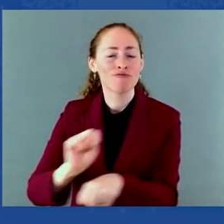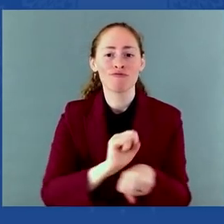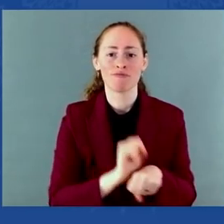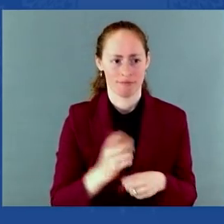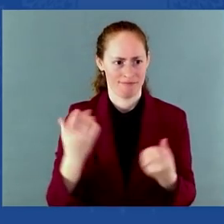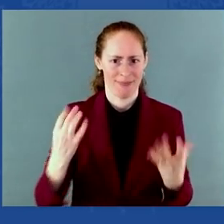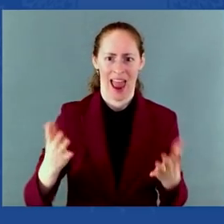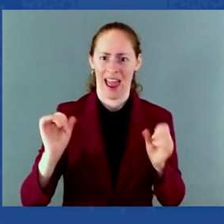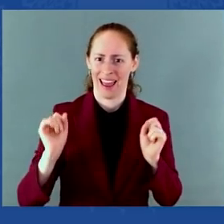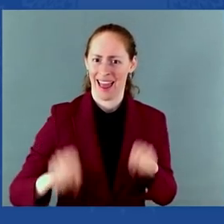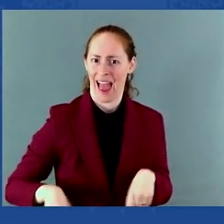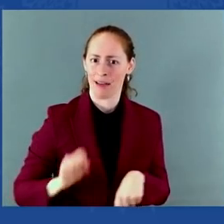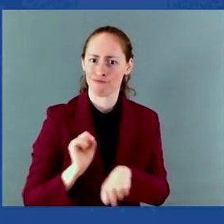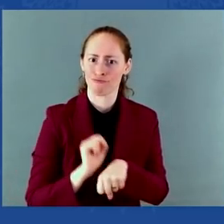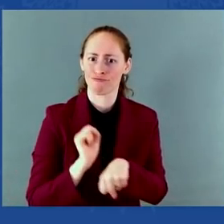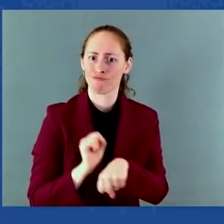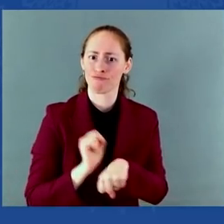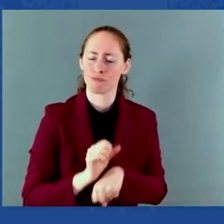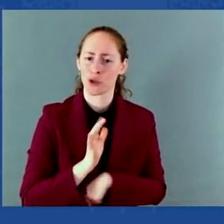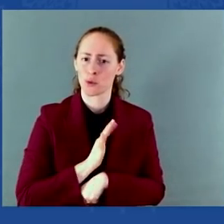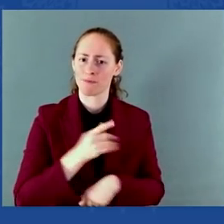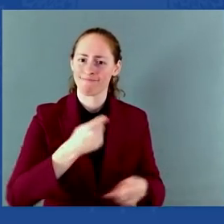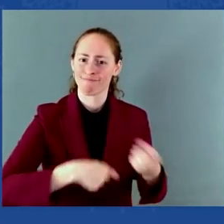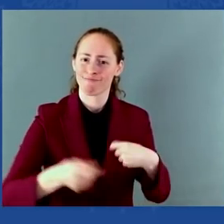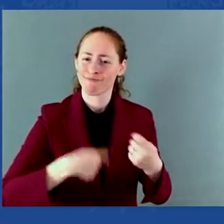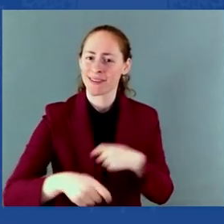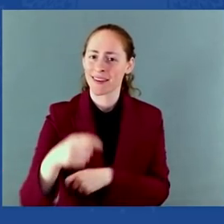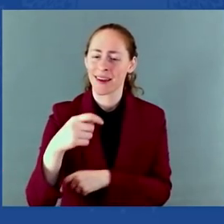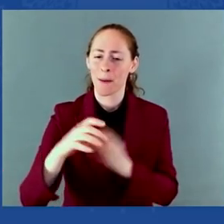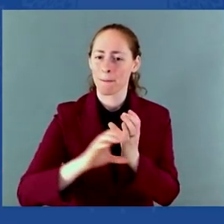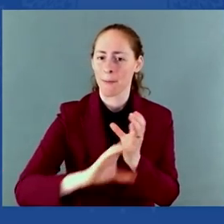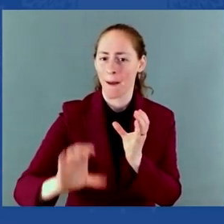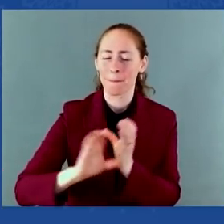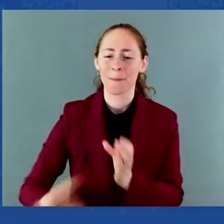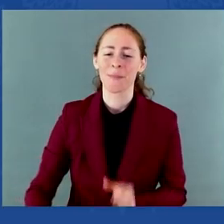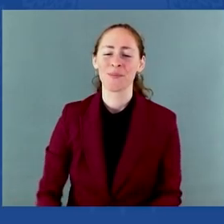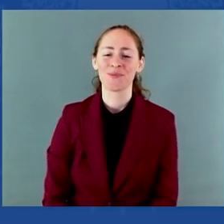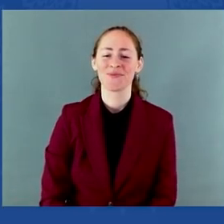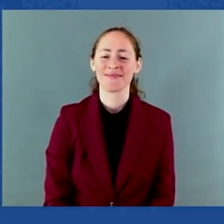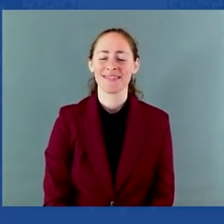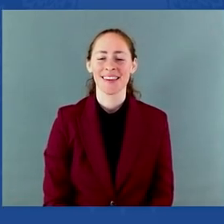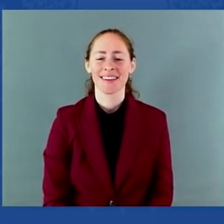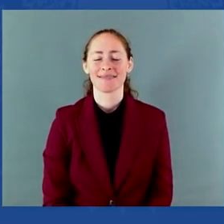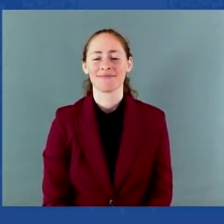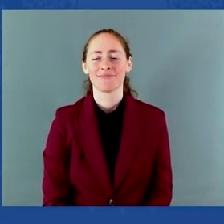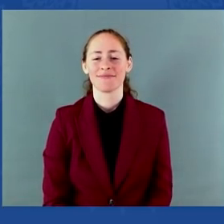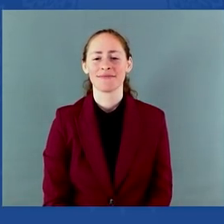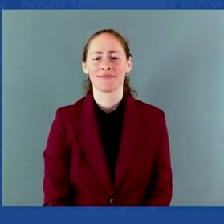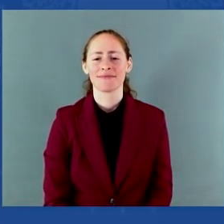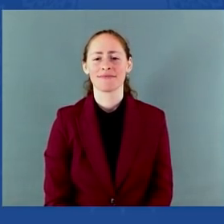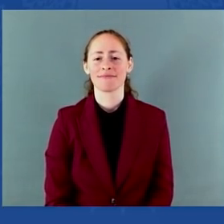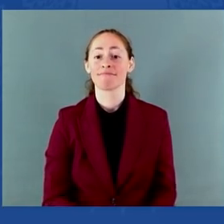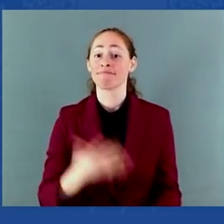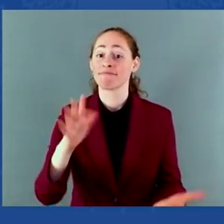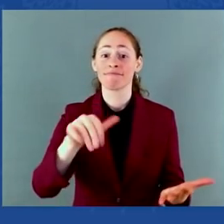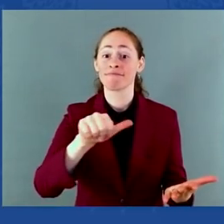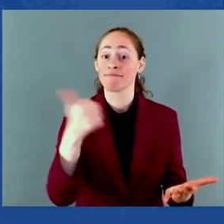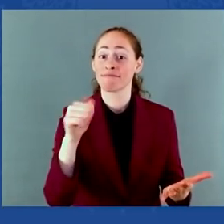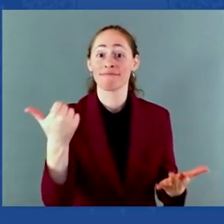And I might add parenthetically -- you know, one of the things that's going to happen: We have another bill that's coming along here that has money for education in it.